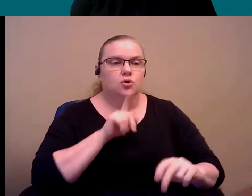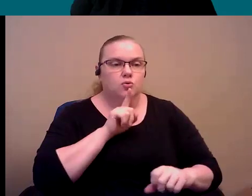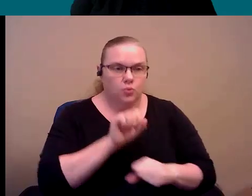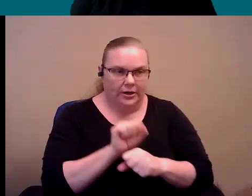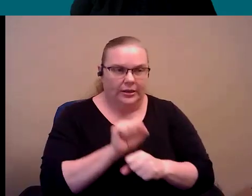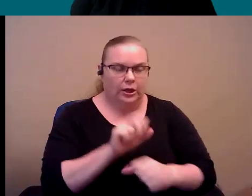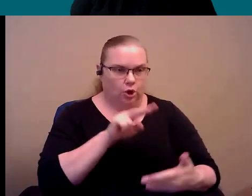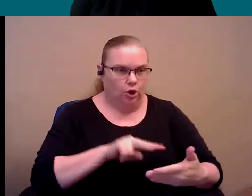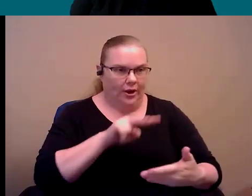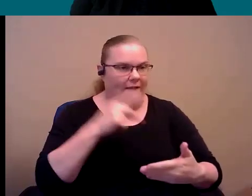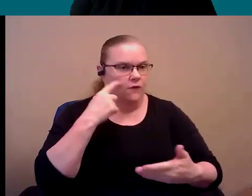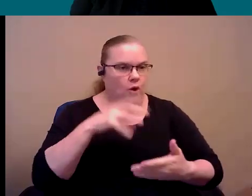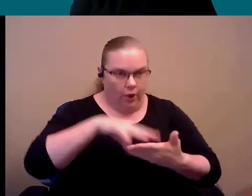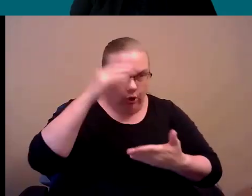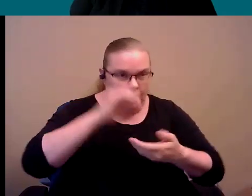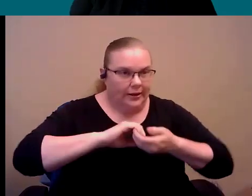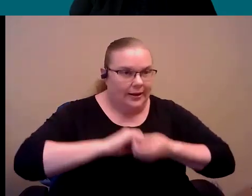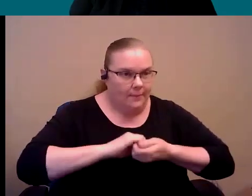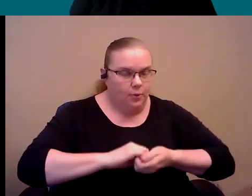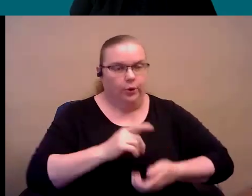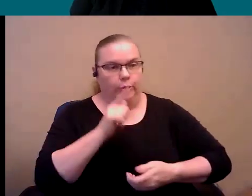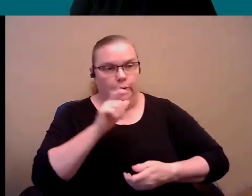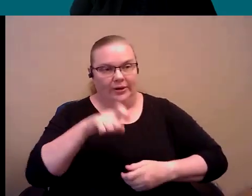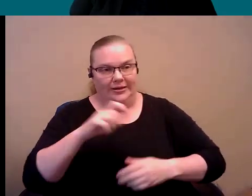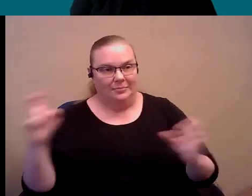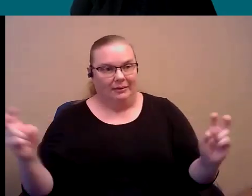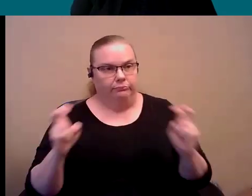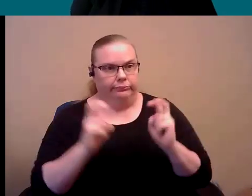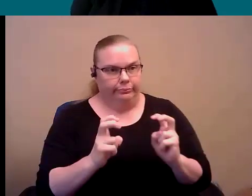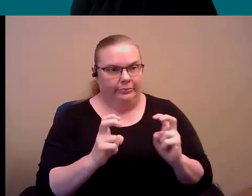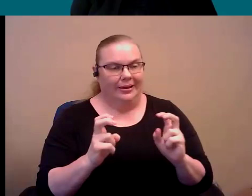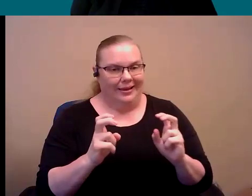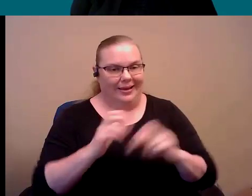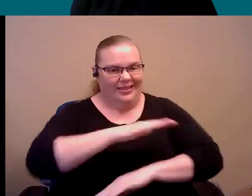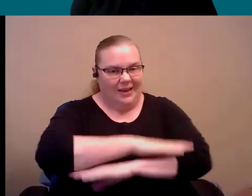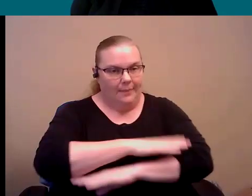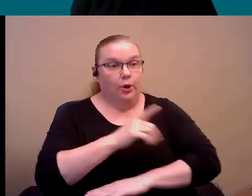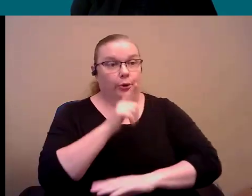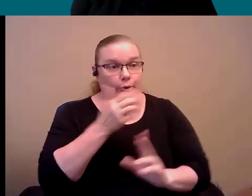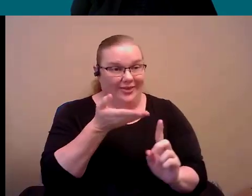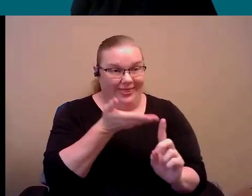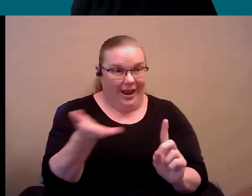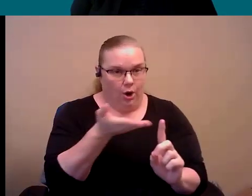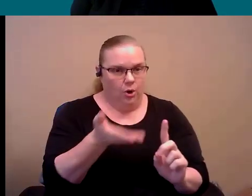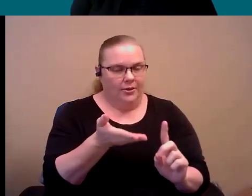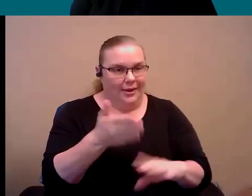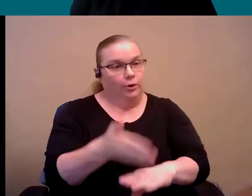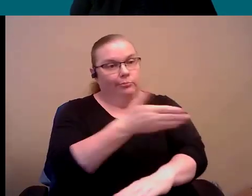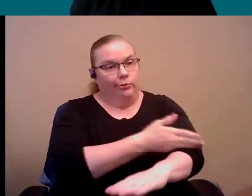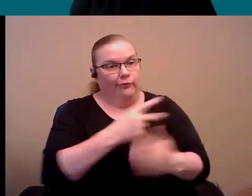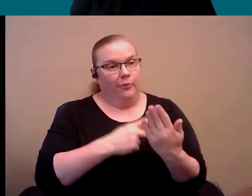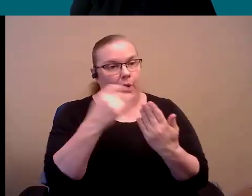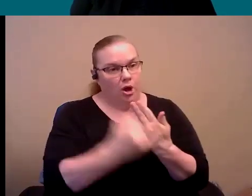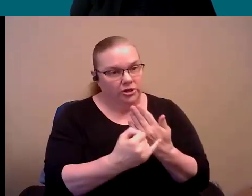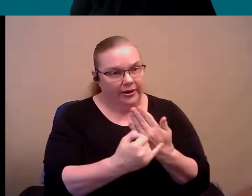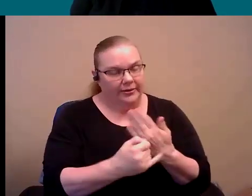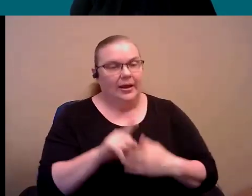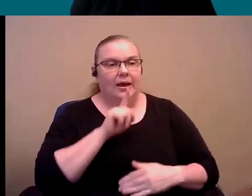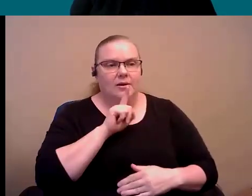learning collaboratives who needs to be at the table, and actually, who, if they're at the table, would make the project better. And I think we would really, really encourage that.